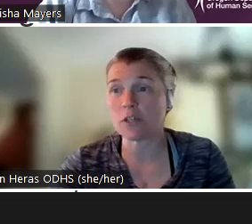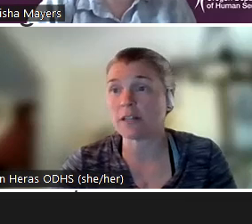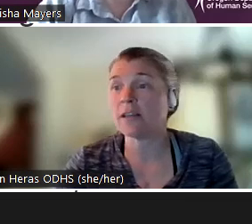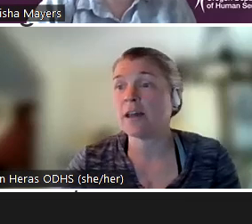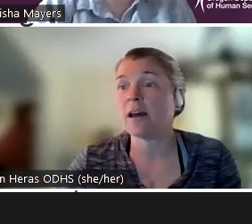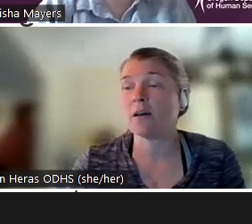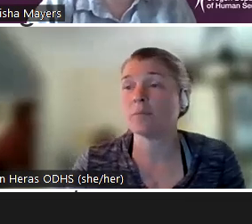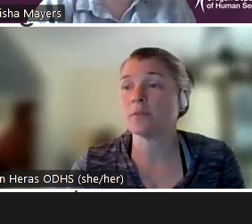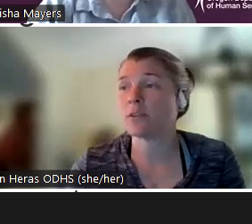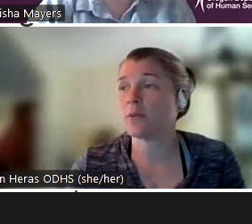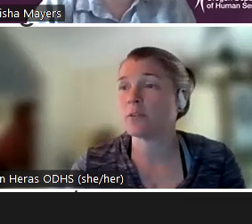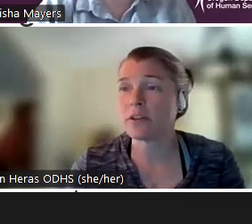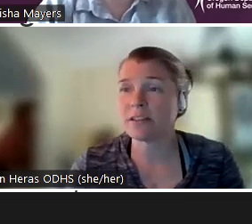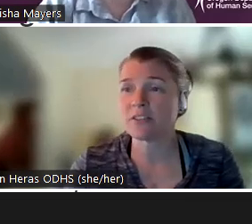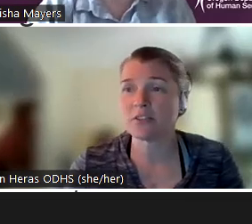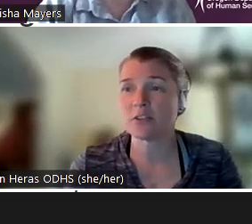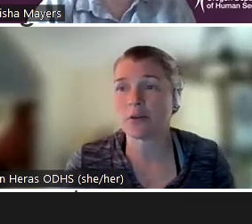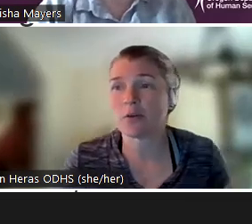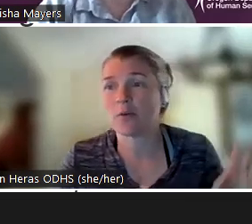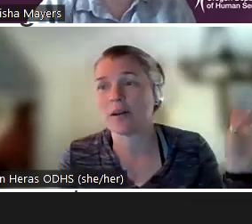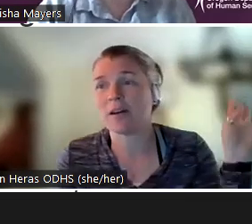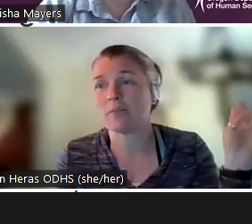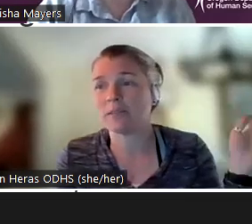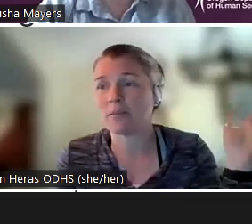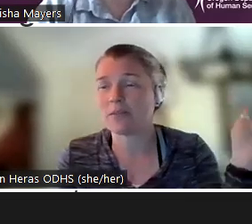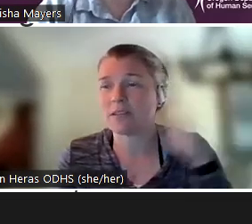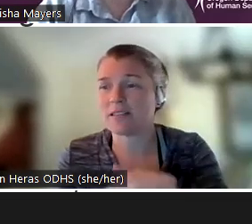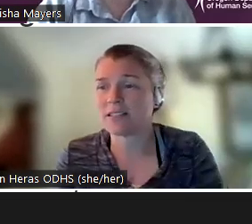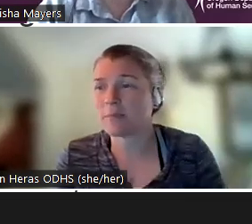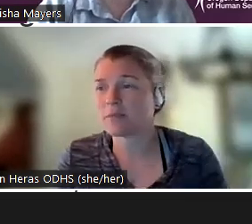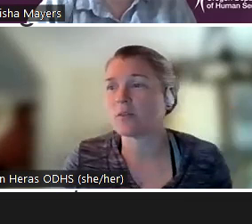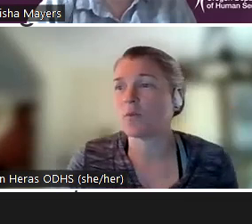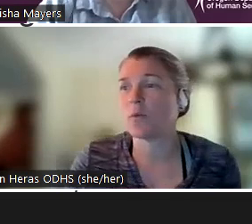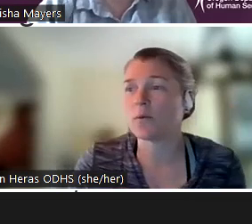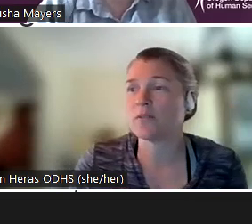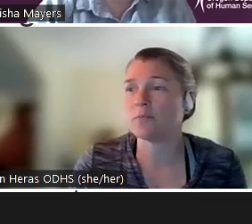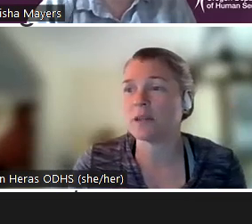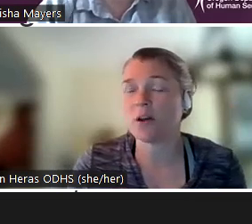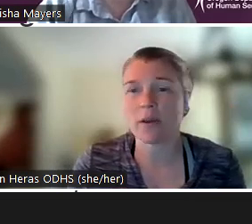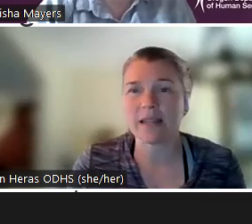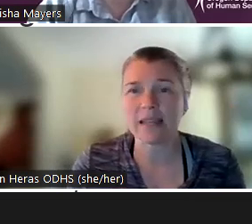IN MOTION. I'M SHARING THIS JUST TO SHOW SOME OF THE STEPS ON WHERE WE'VE BEEN ALREADY.